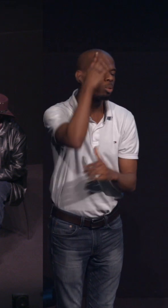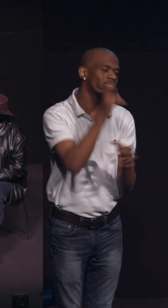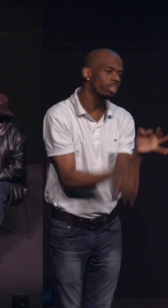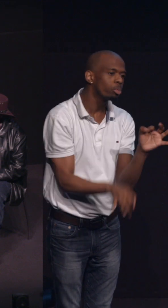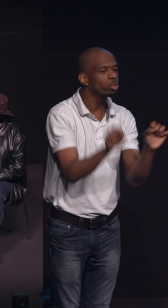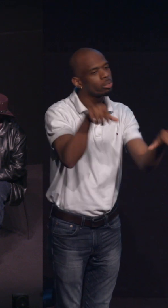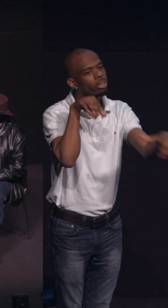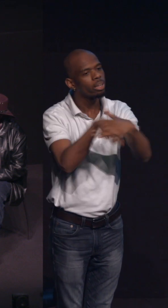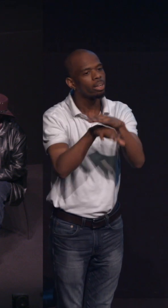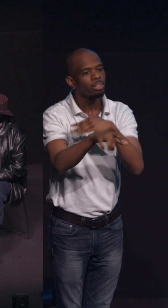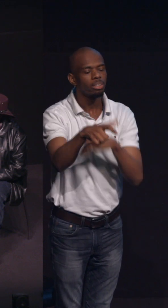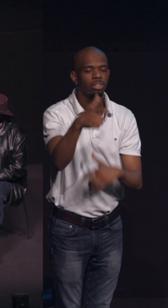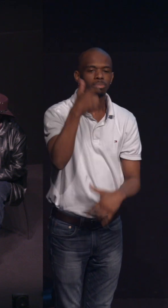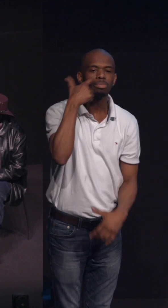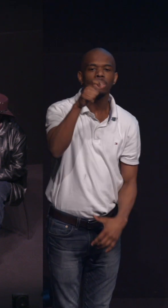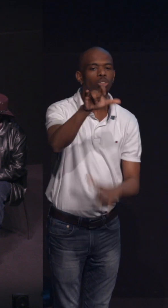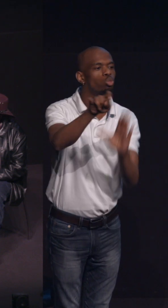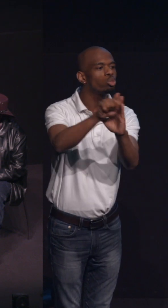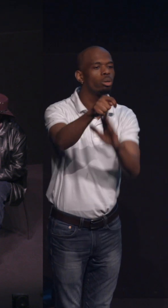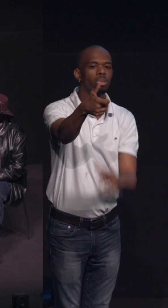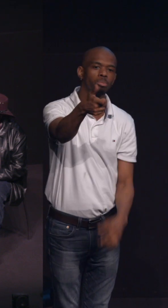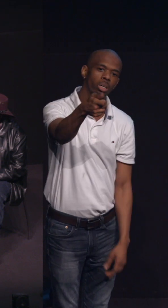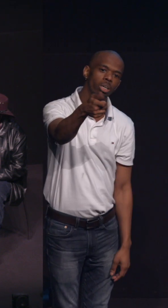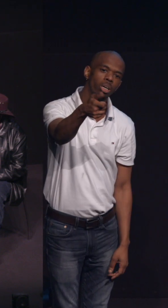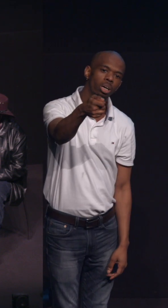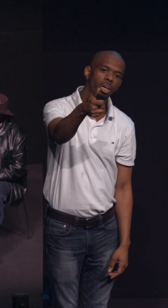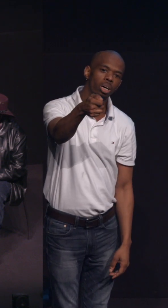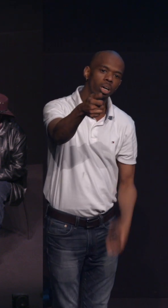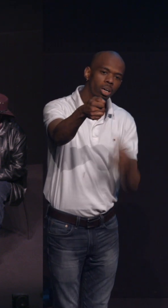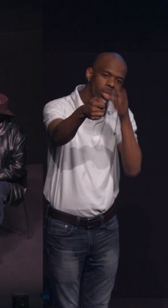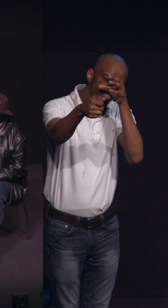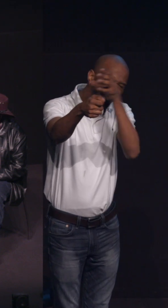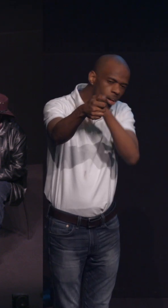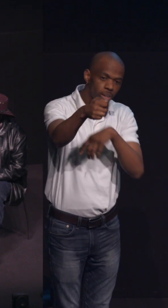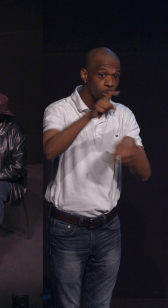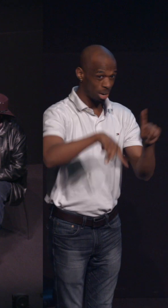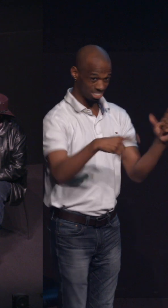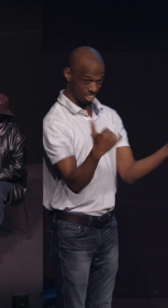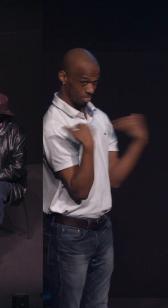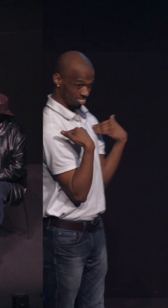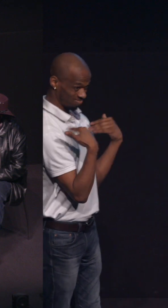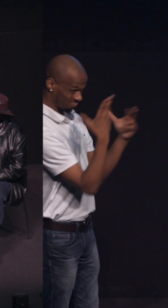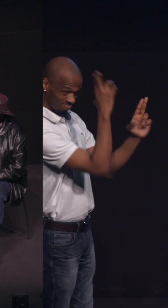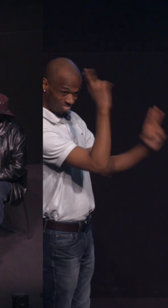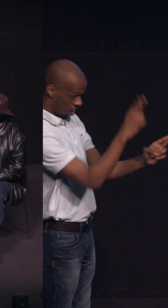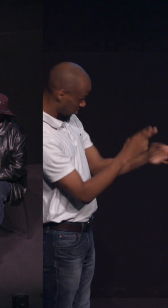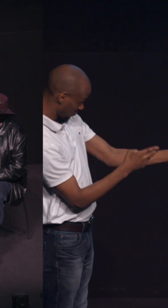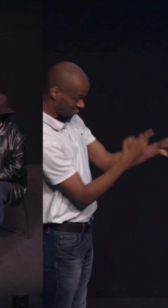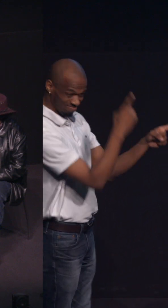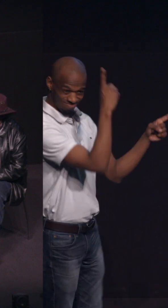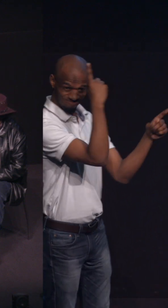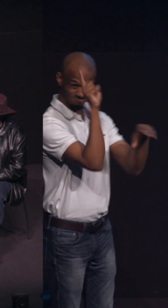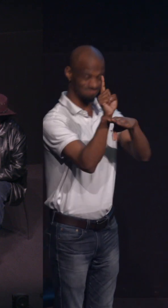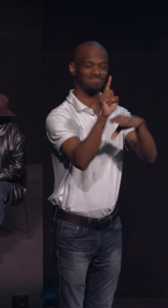long, but just sitting in the presence of a great one like this one, you know, and actually getting that information is so